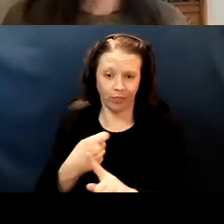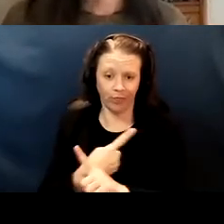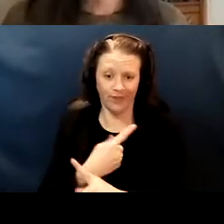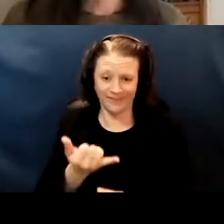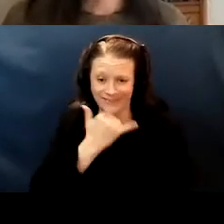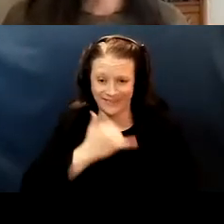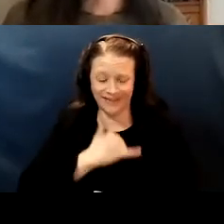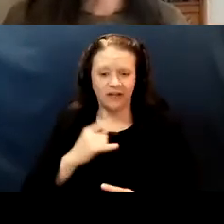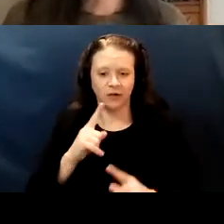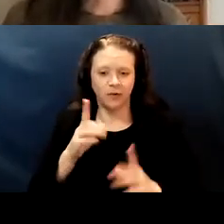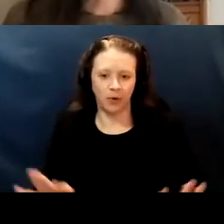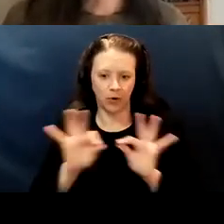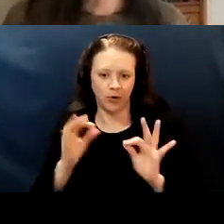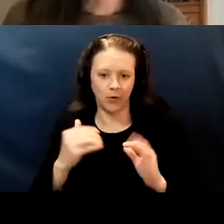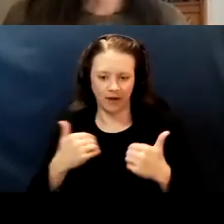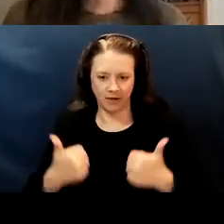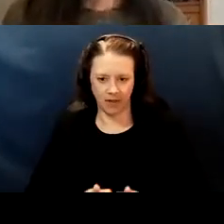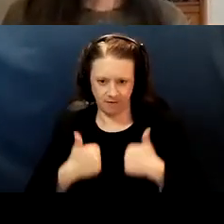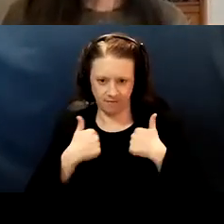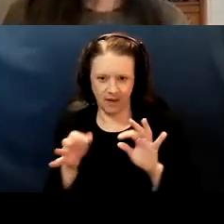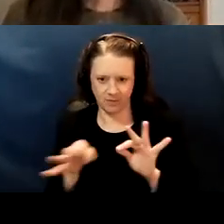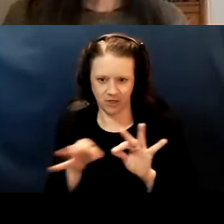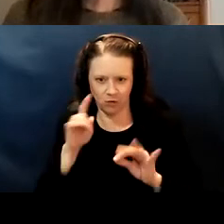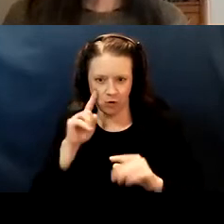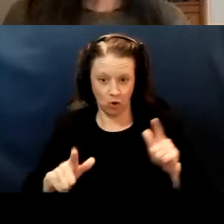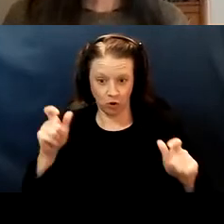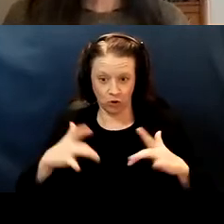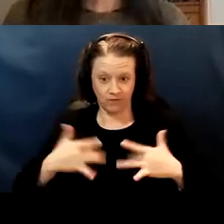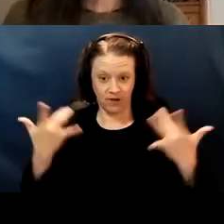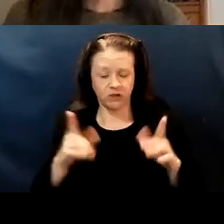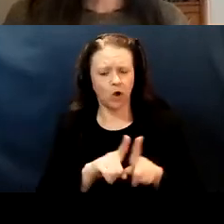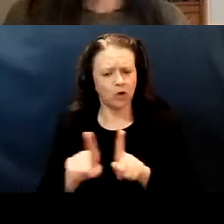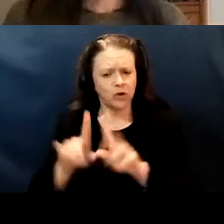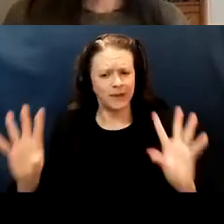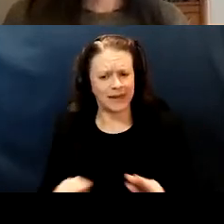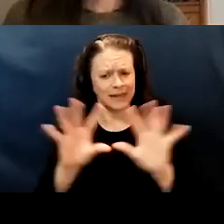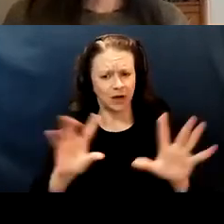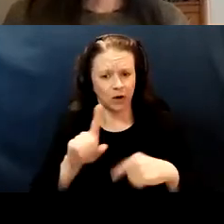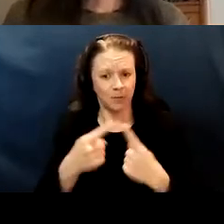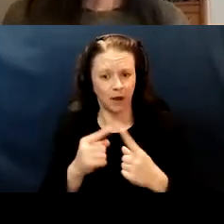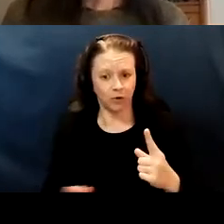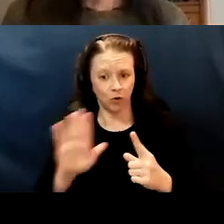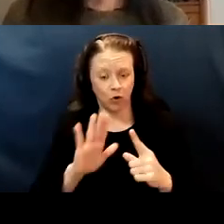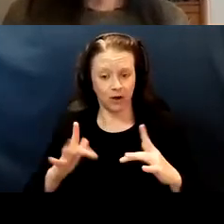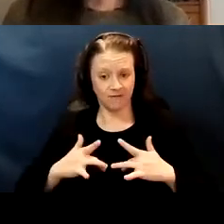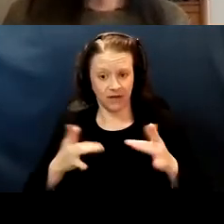have live captioning for larger events. And you want to make sure you're being really clear on your event description that you have